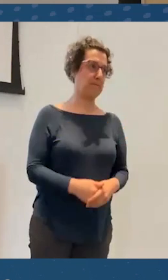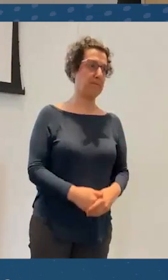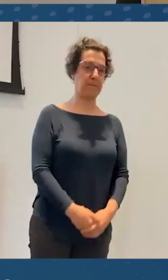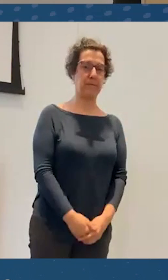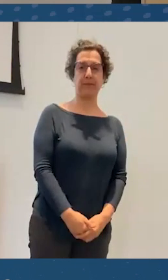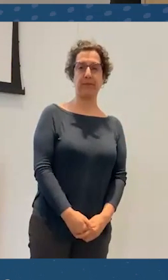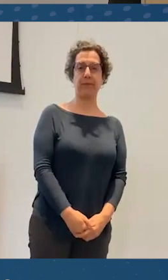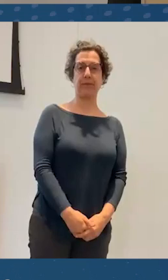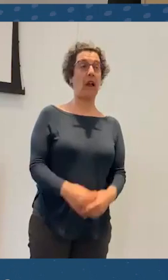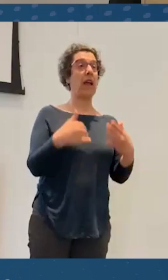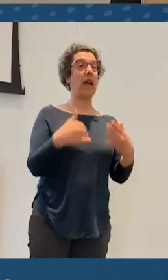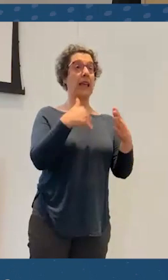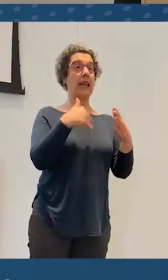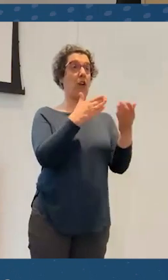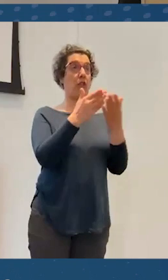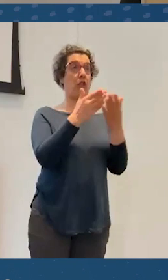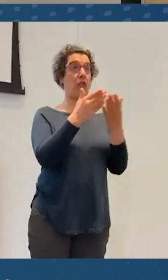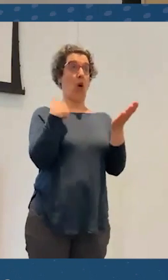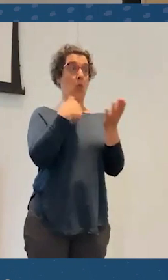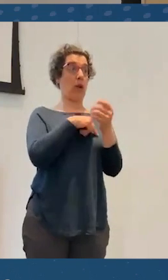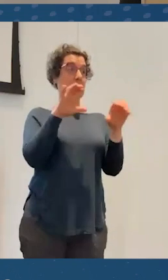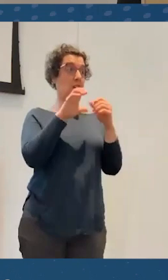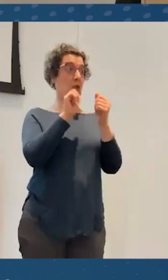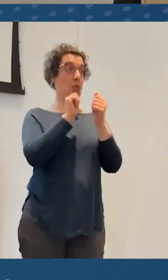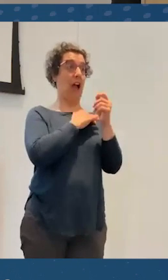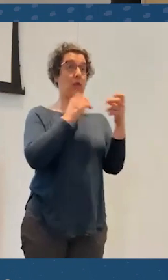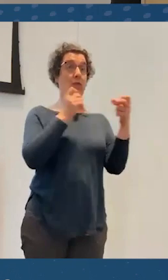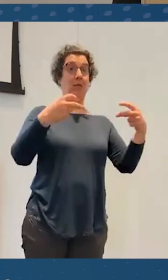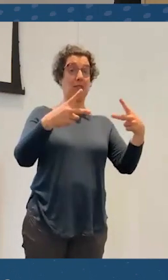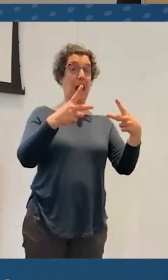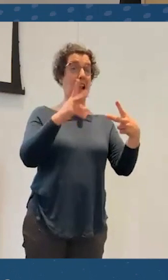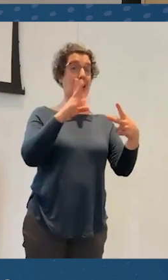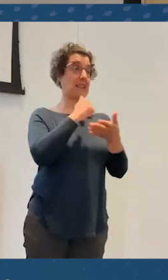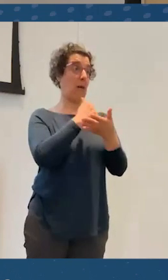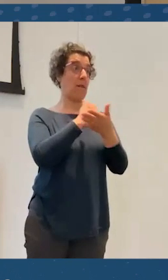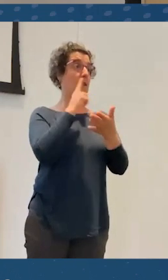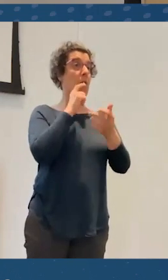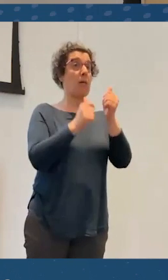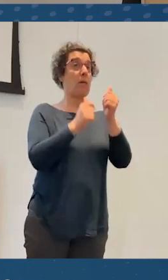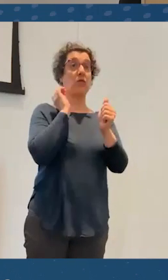Even though what we've done with our subtitles has proven helpful for the vast majority of our players,